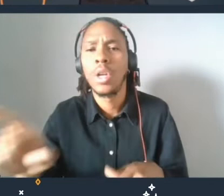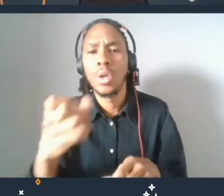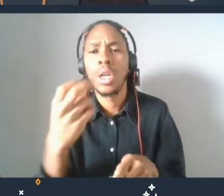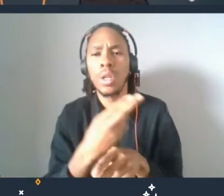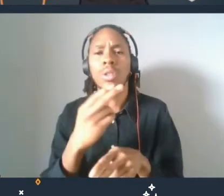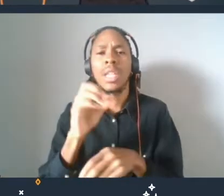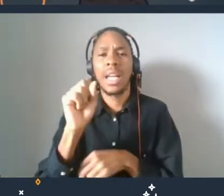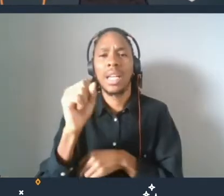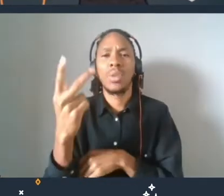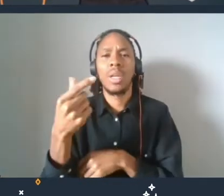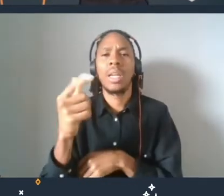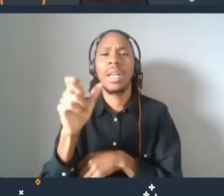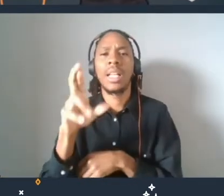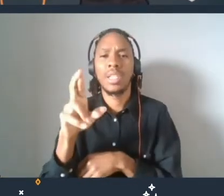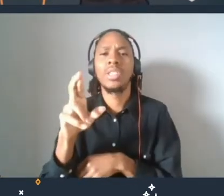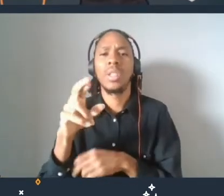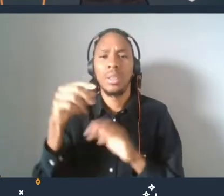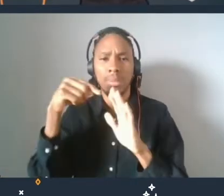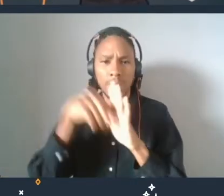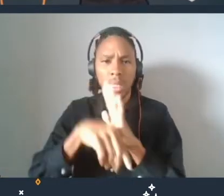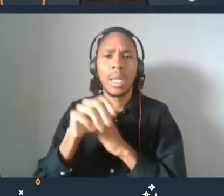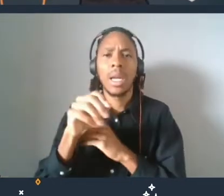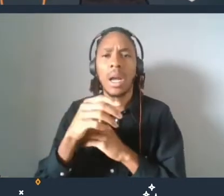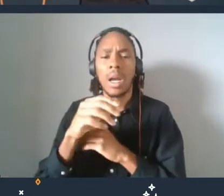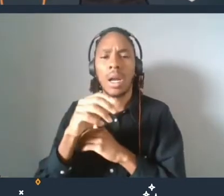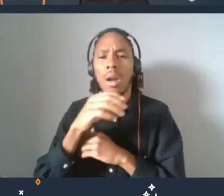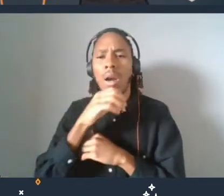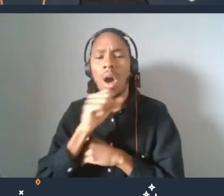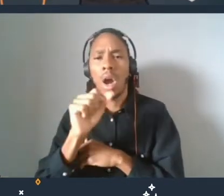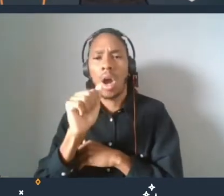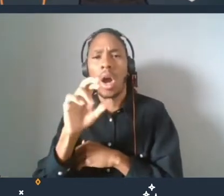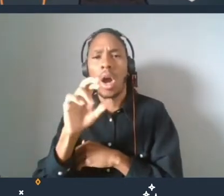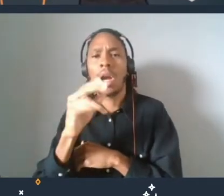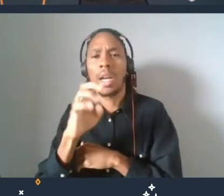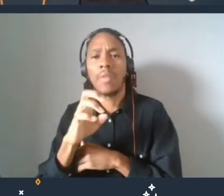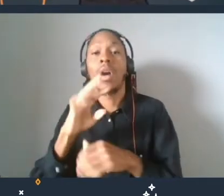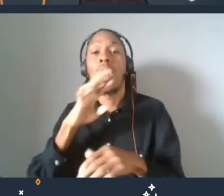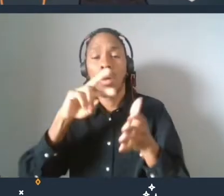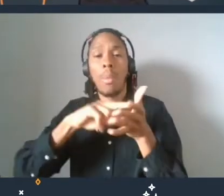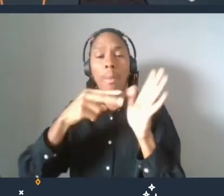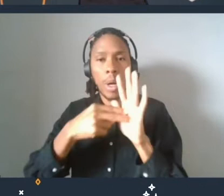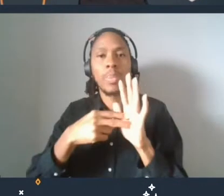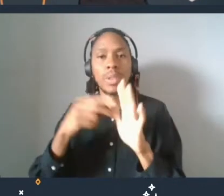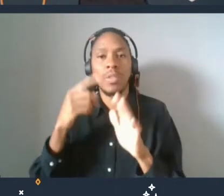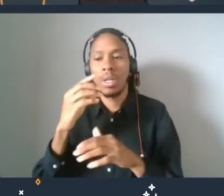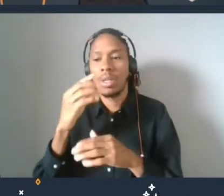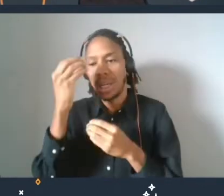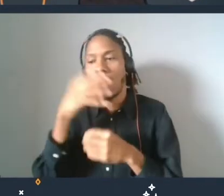So these Amazon S3 Glacier storage classes are purpose-built for data archiving, providing you with the highest performance,